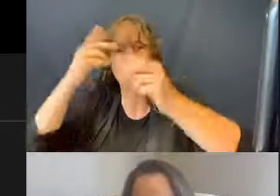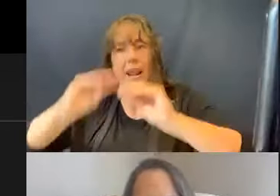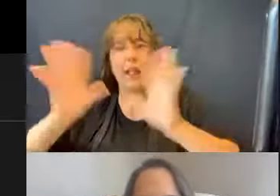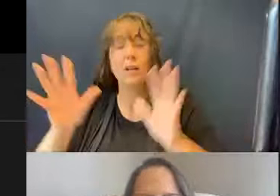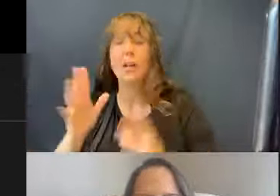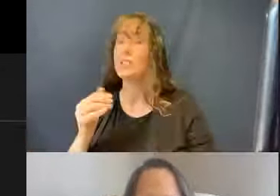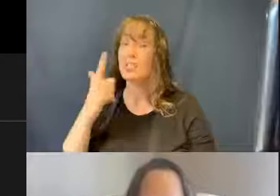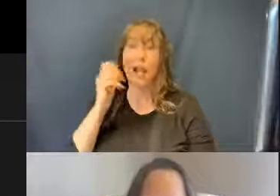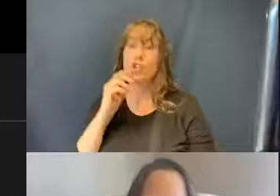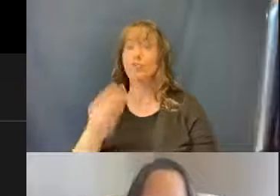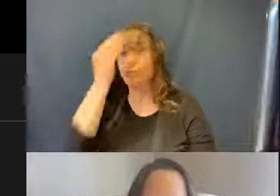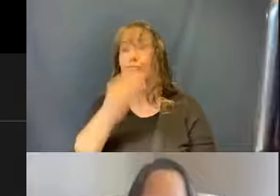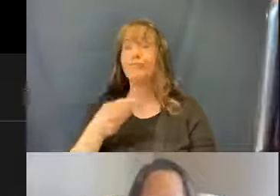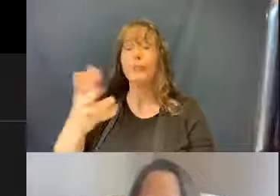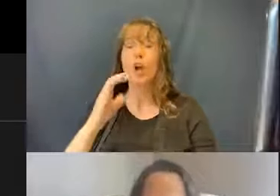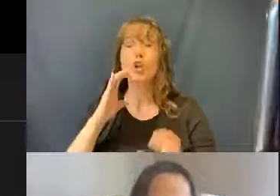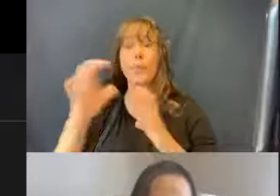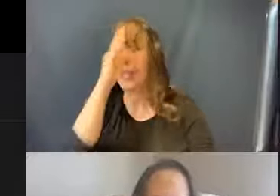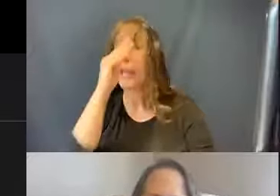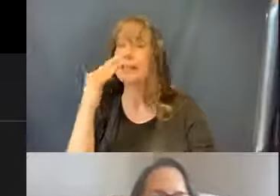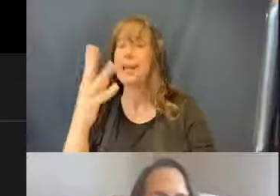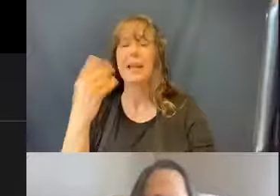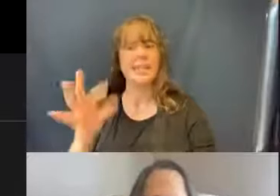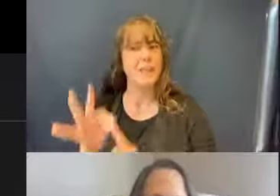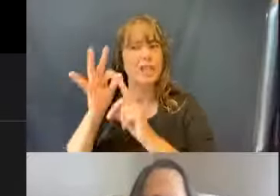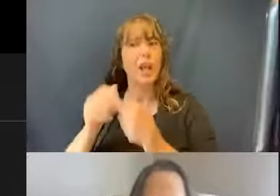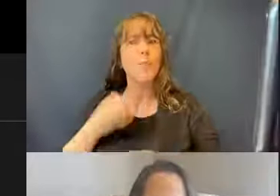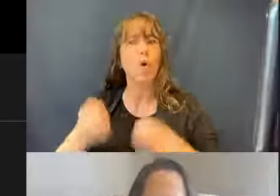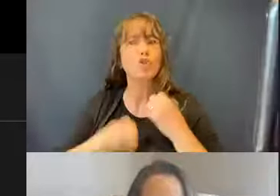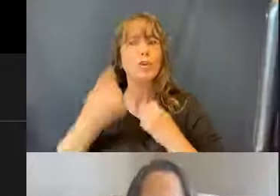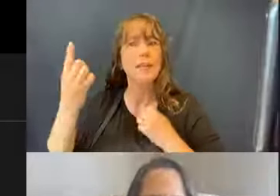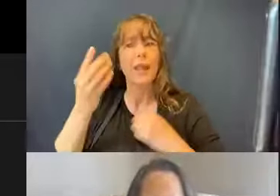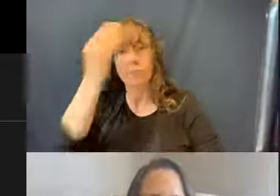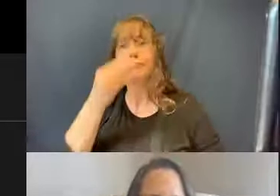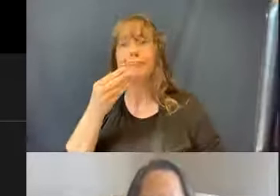especially if it's an emotional situation, let that pause stay. When you're done talking,